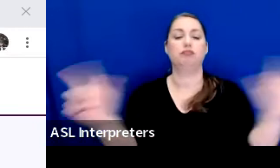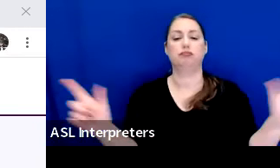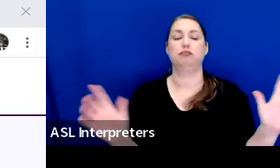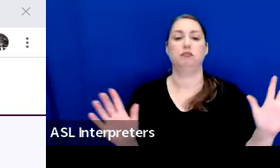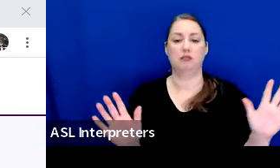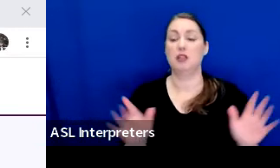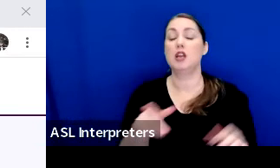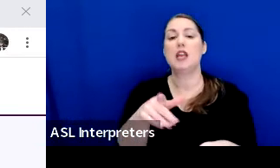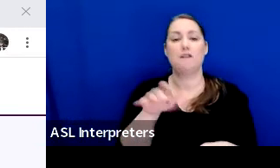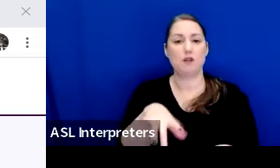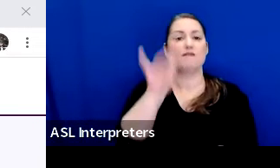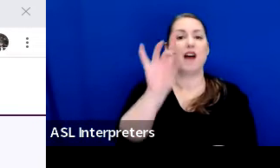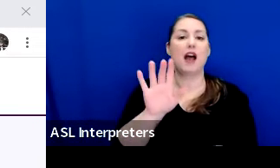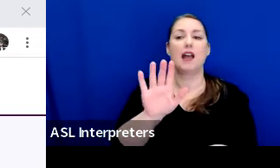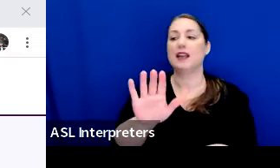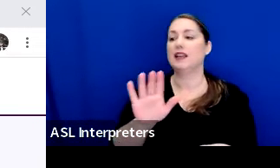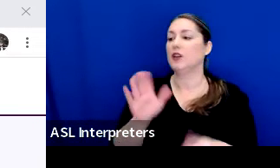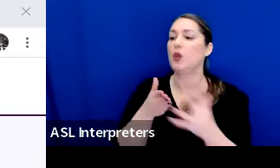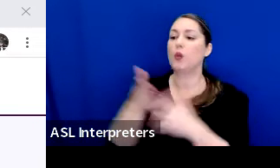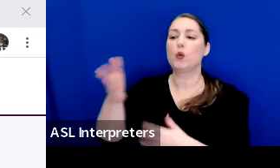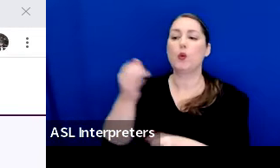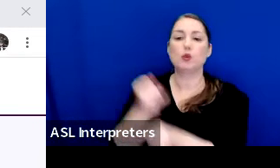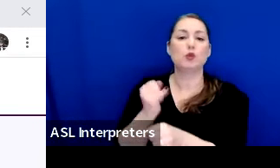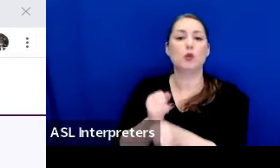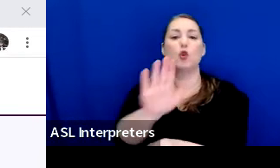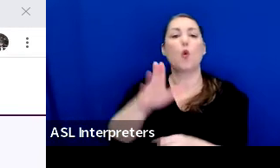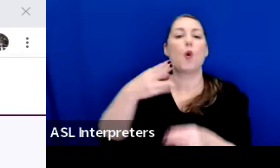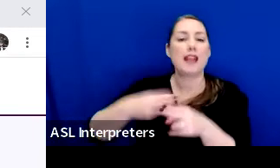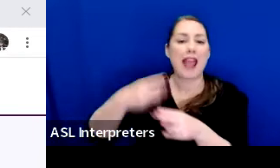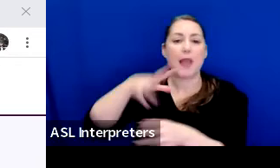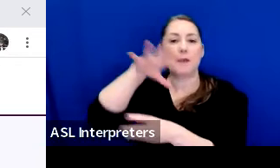that has your name on it, that's from an official official college, then